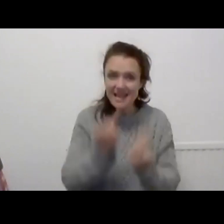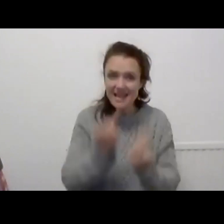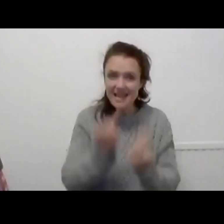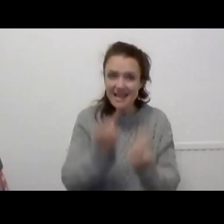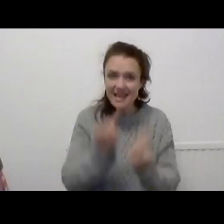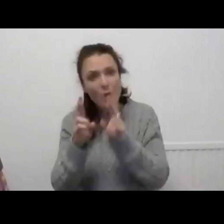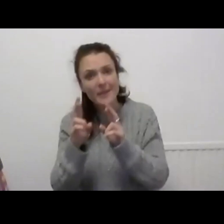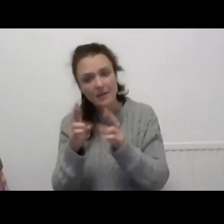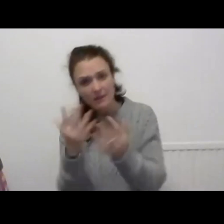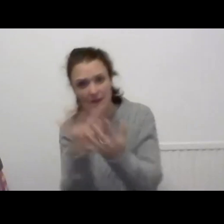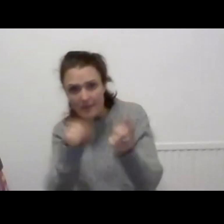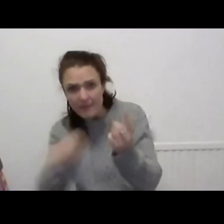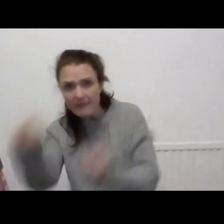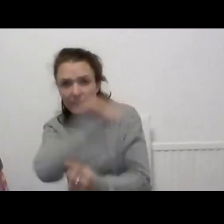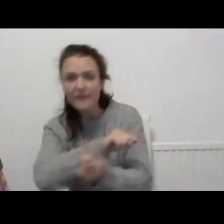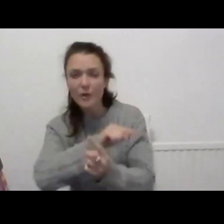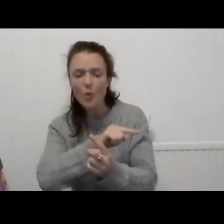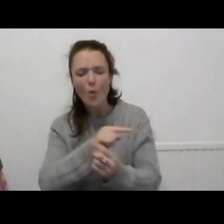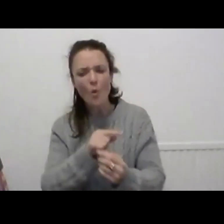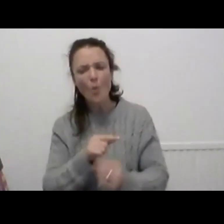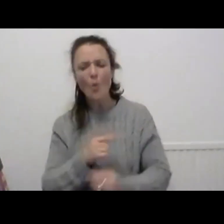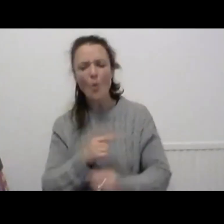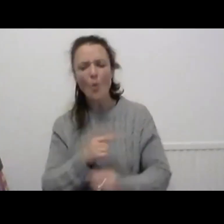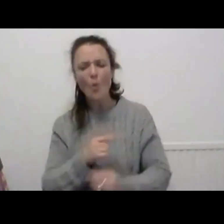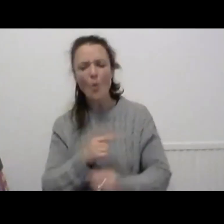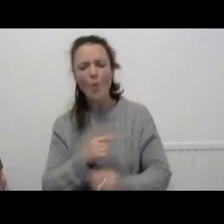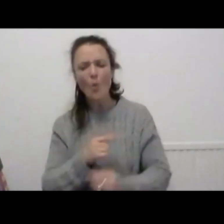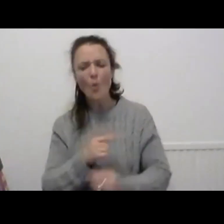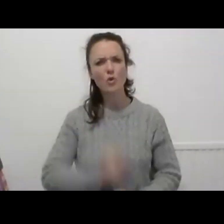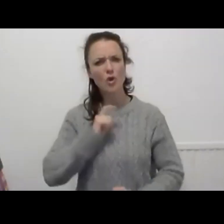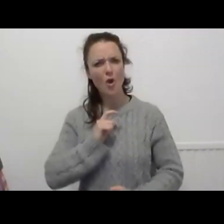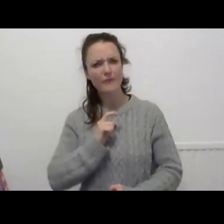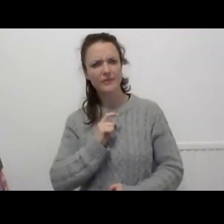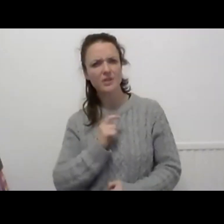a little bit more confident to maybe go away and talk to your friends and family about the vaccine.